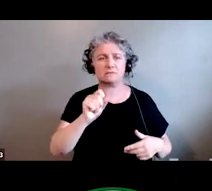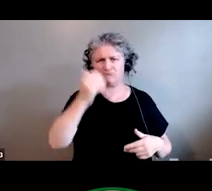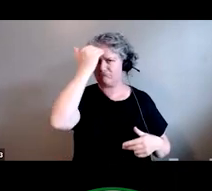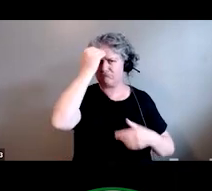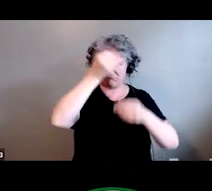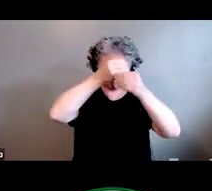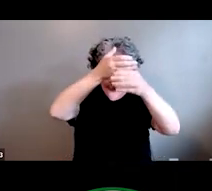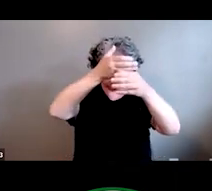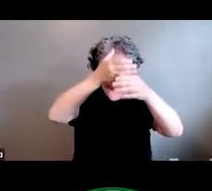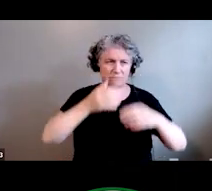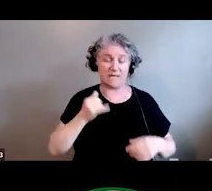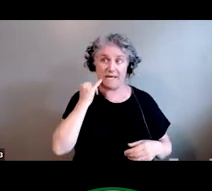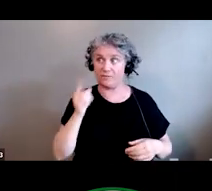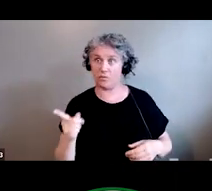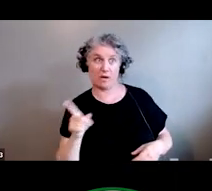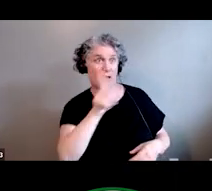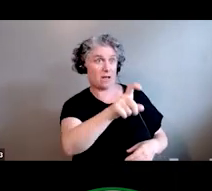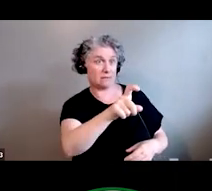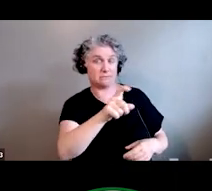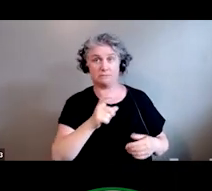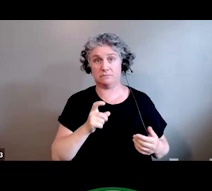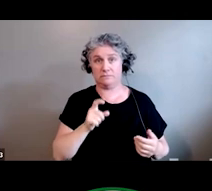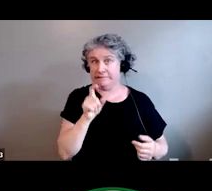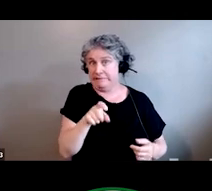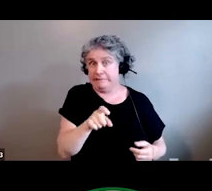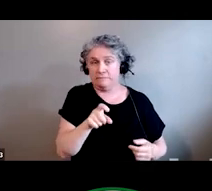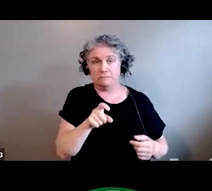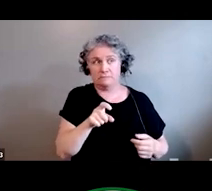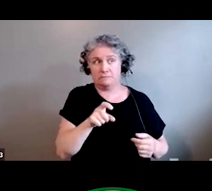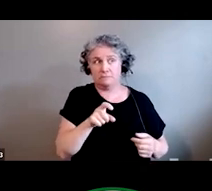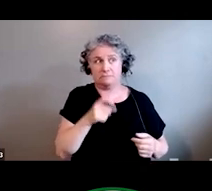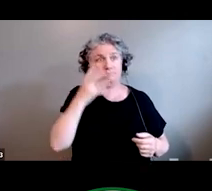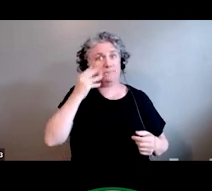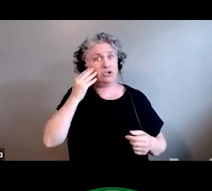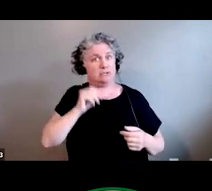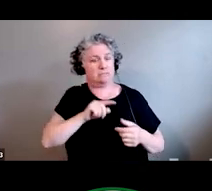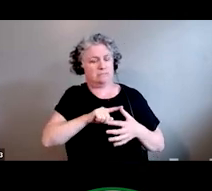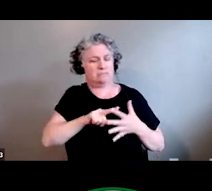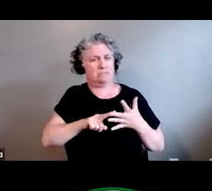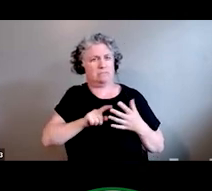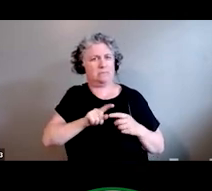when someone asks that may need to experience a park in a slightly different way that there's